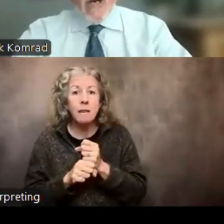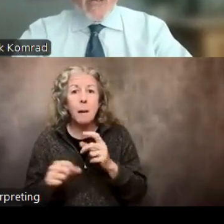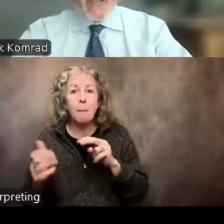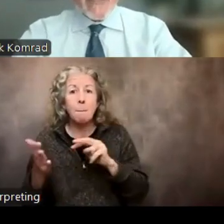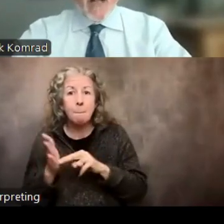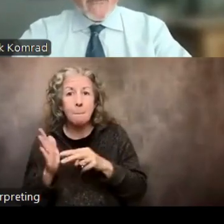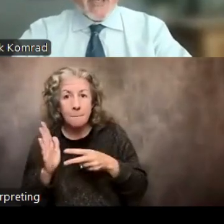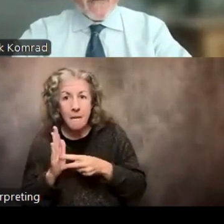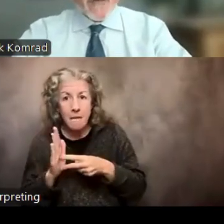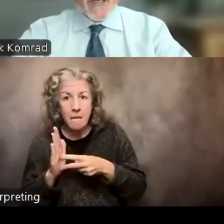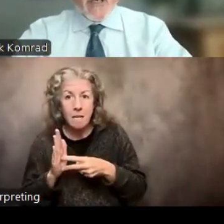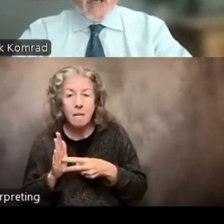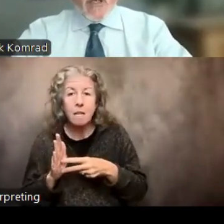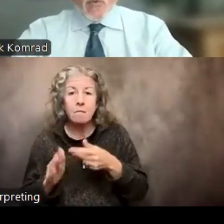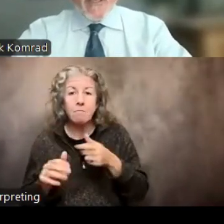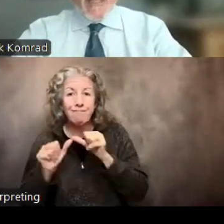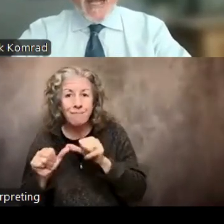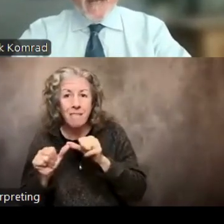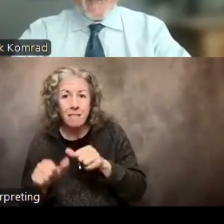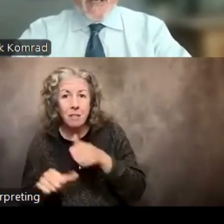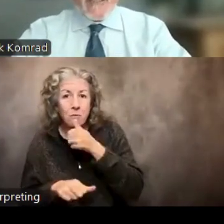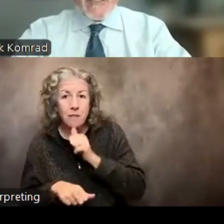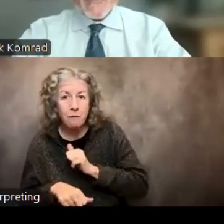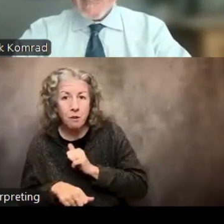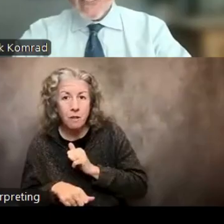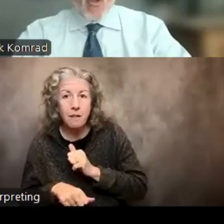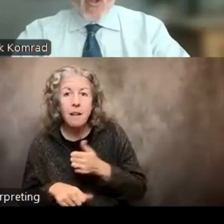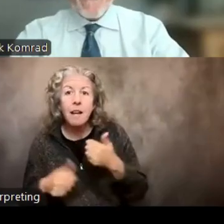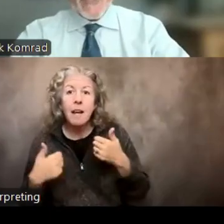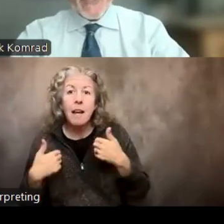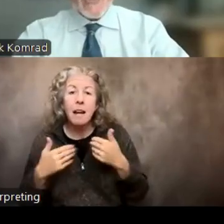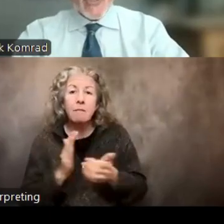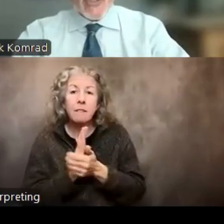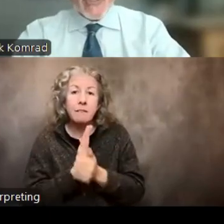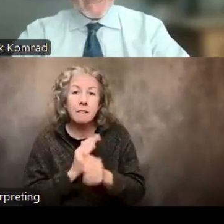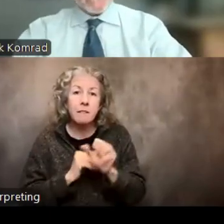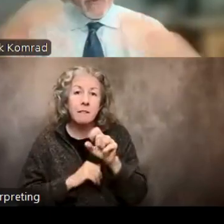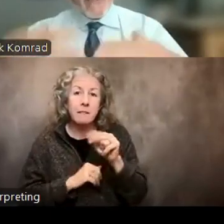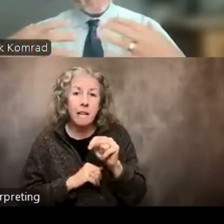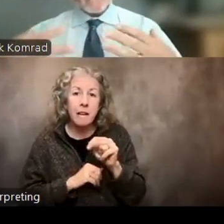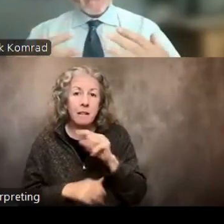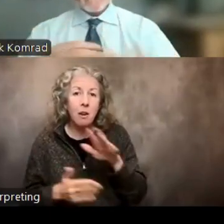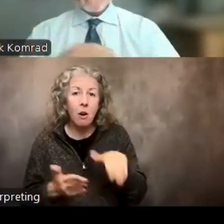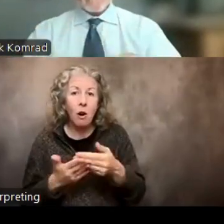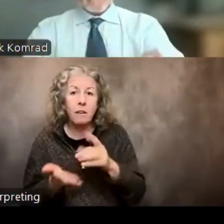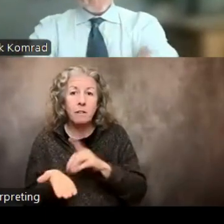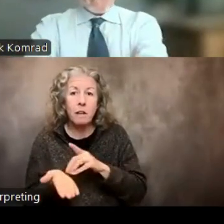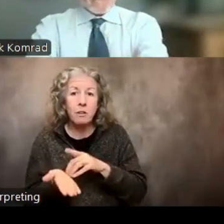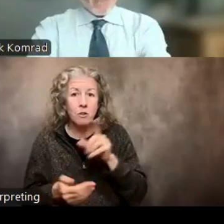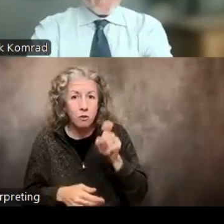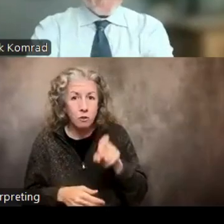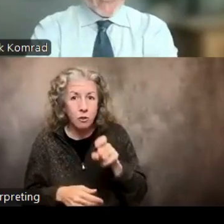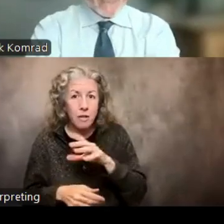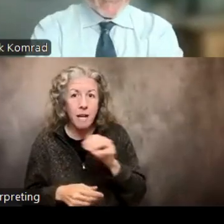unresolved suffering. We have a skill set and all physicians should, and we, in particular in the mental health professions,